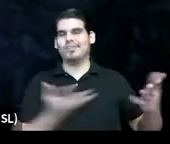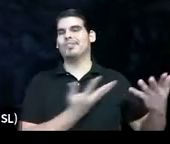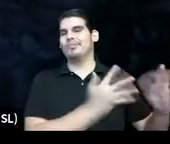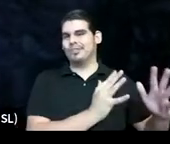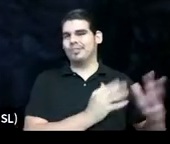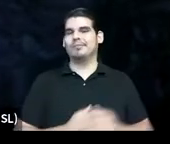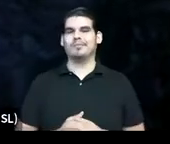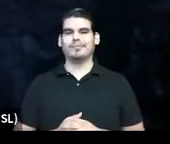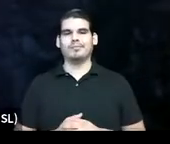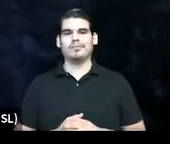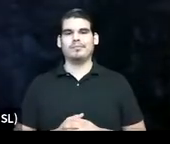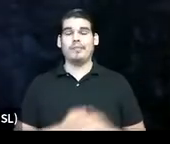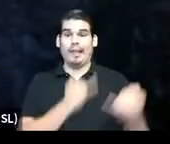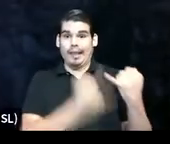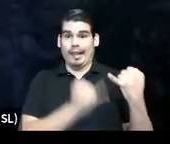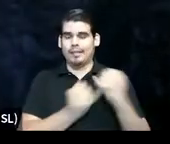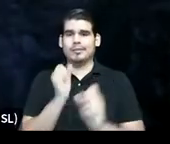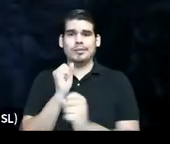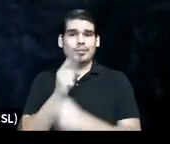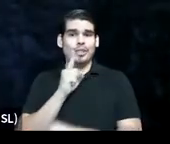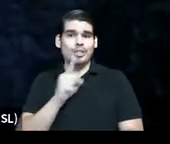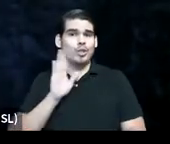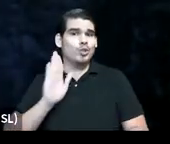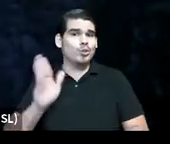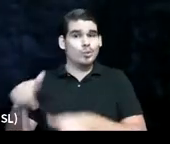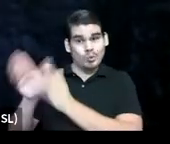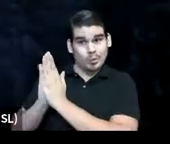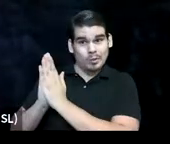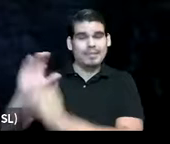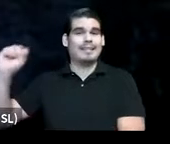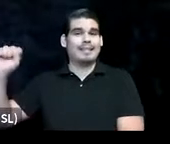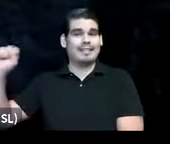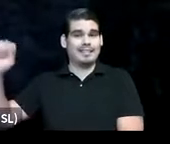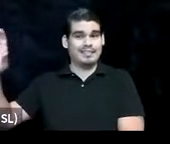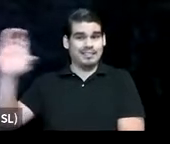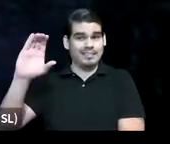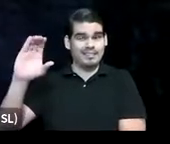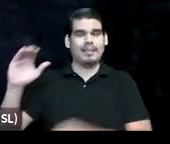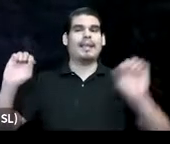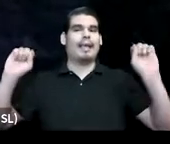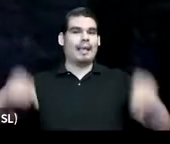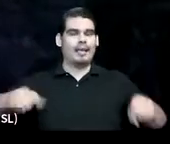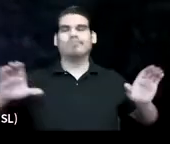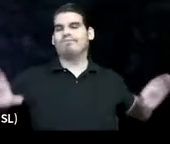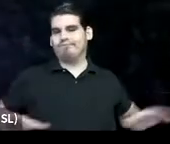And so that leads us to pretty much the end of this webinar we're going to go ahead and stick around for questions. But before that,